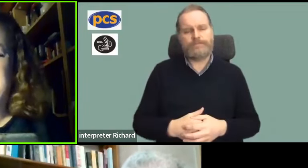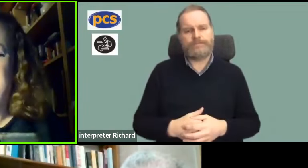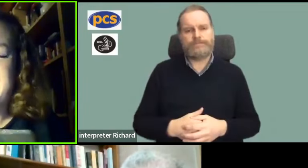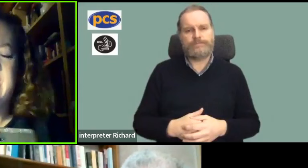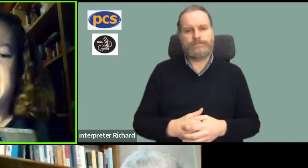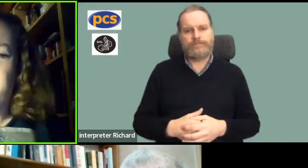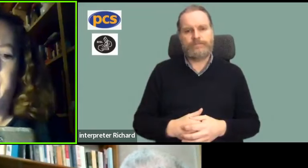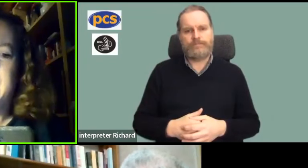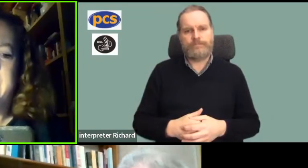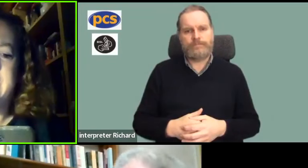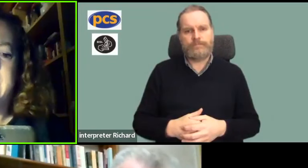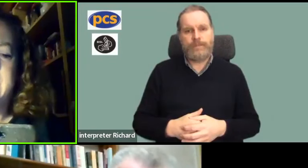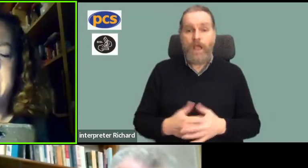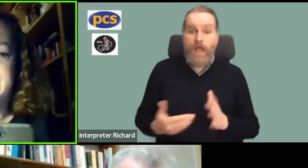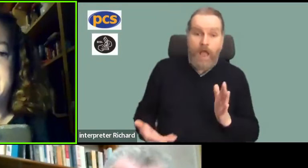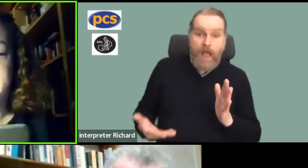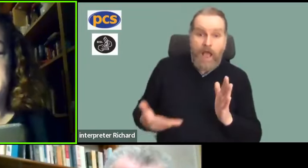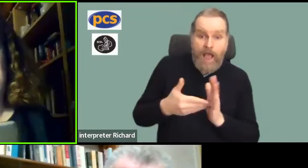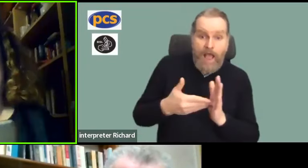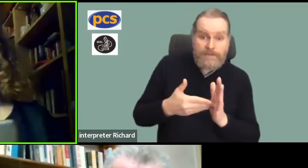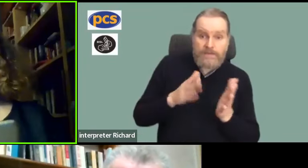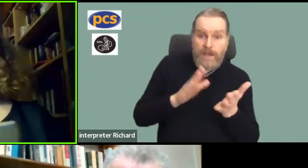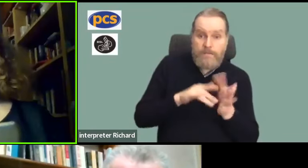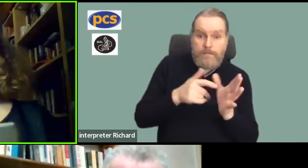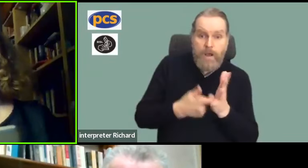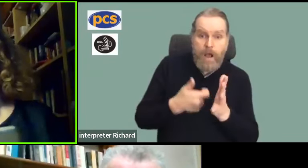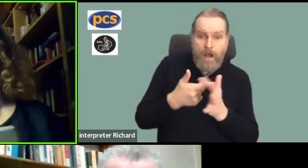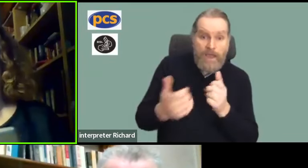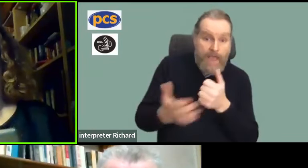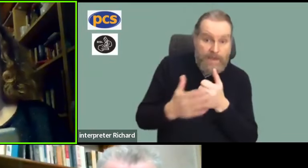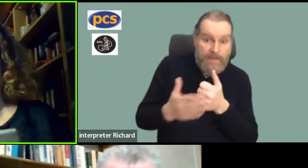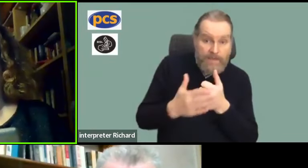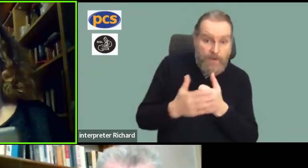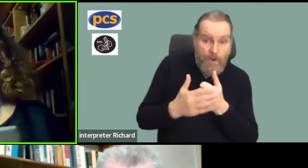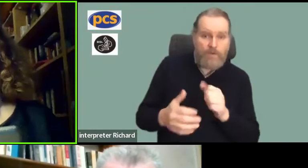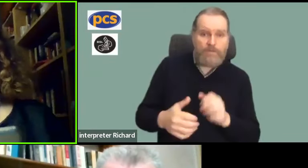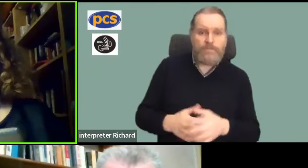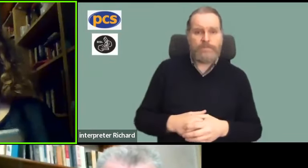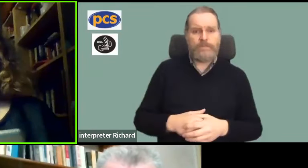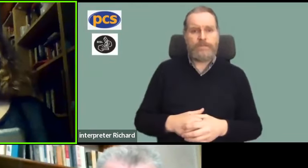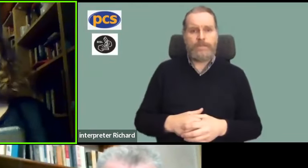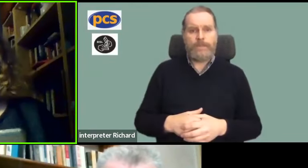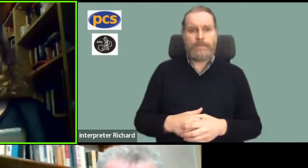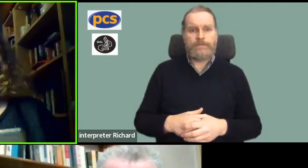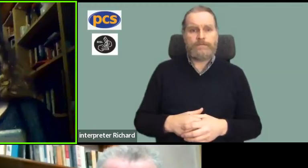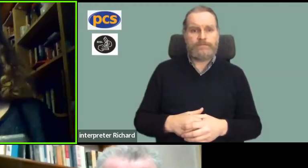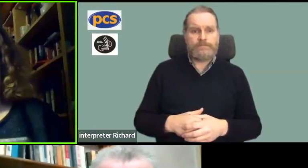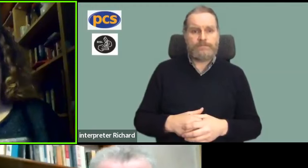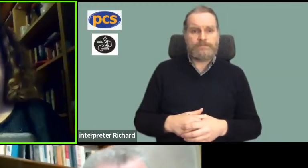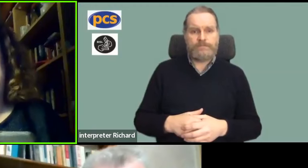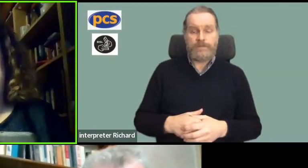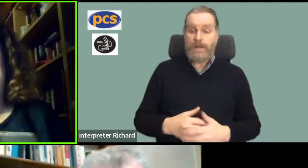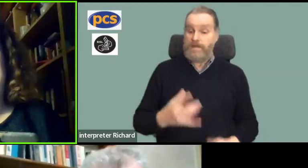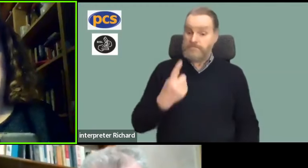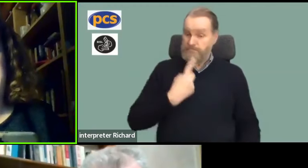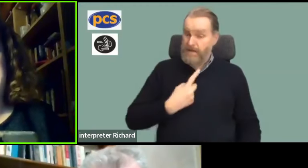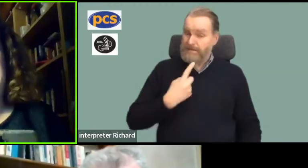as much as we can in terms much as we can in terms of all of that, all of that. And, Mark, I just have to have to say you wanna ask that this stage I mean so it's probably a general point. But I I just